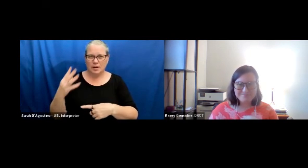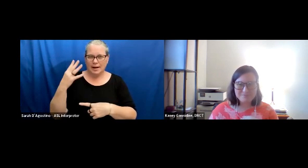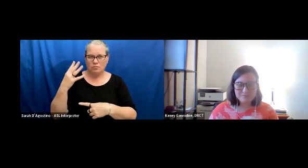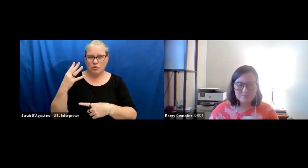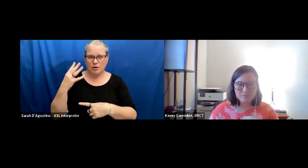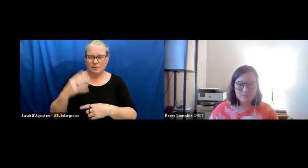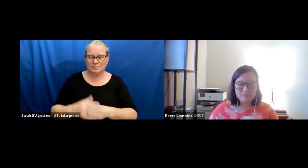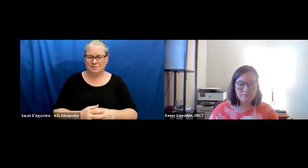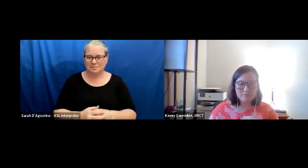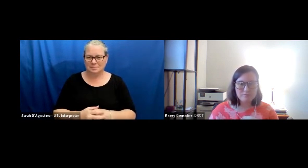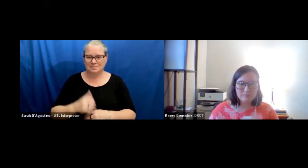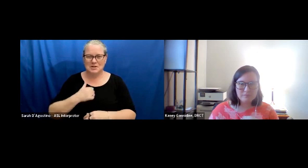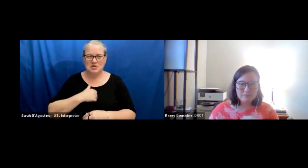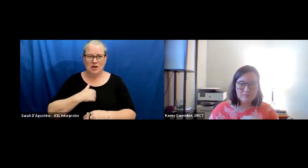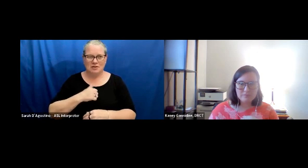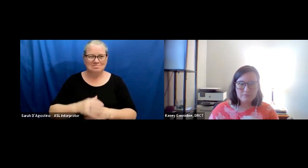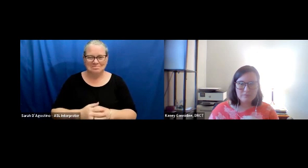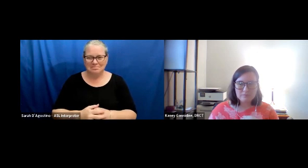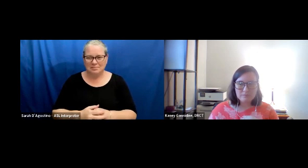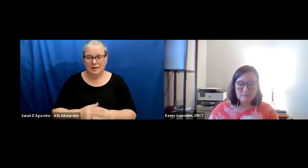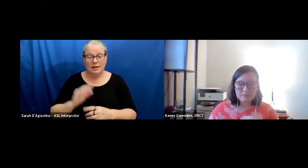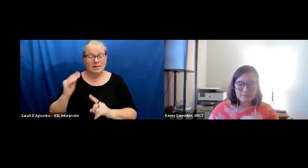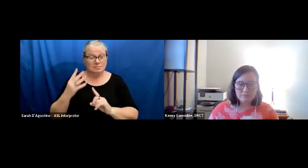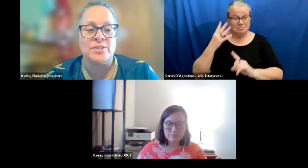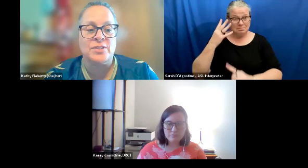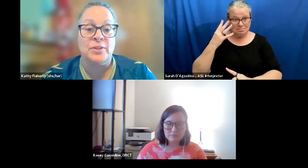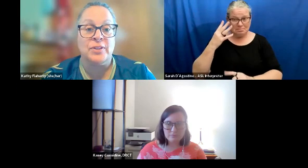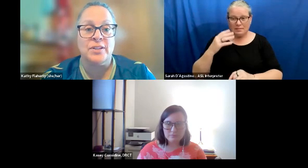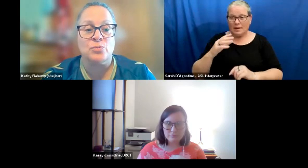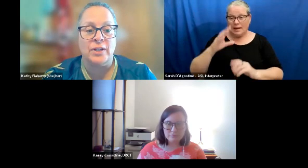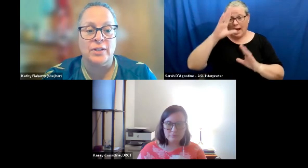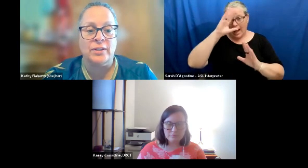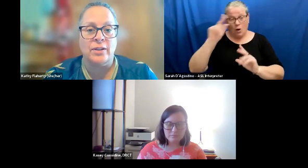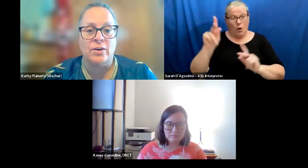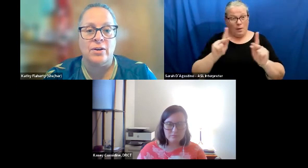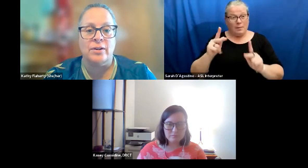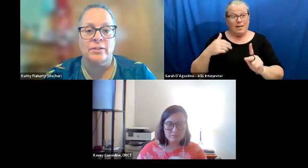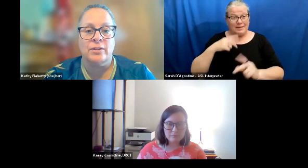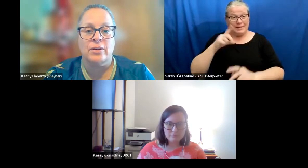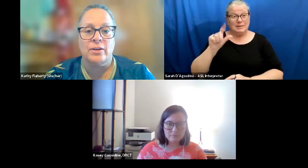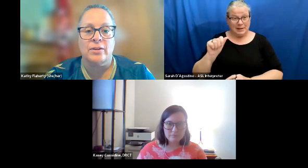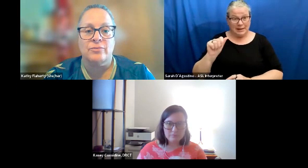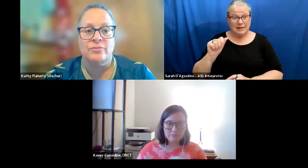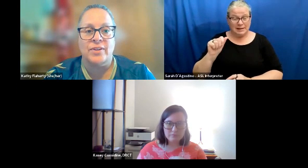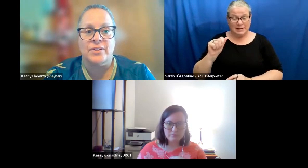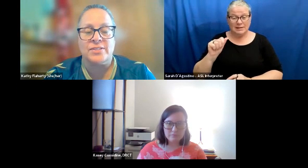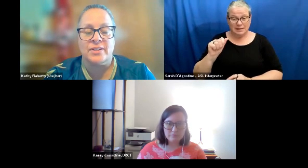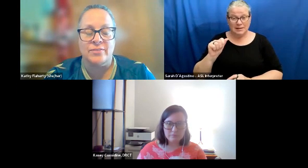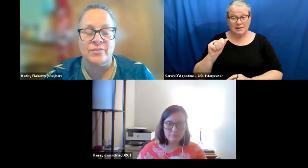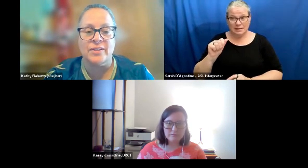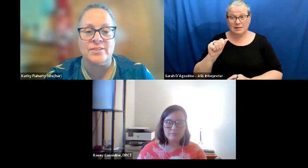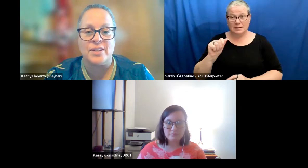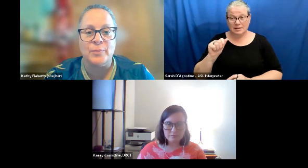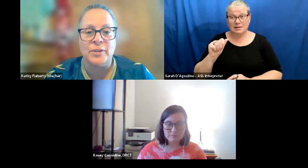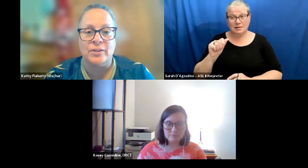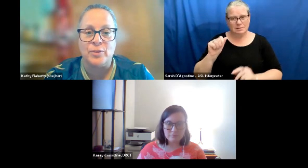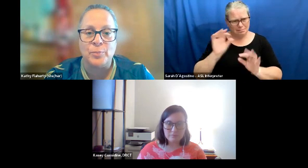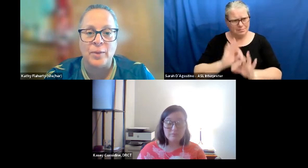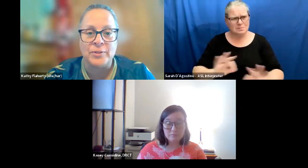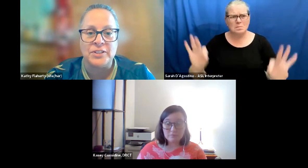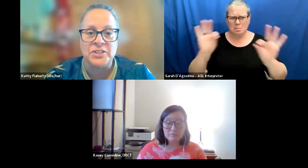sorry um is that people with disabilities really are a very significant segment of the population